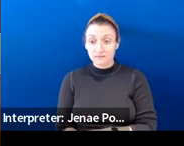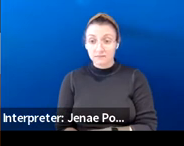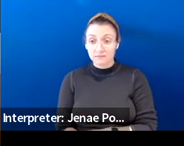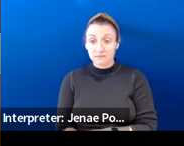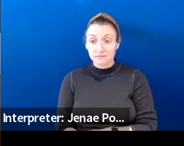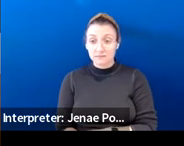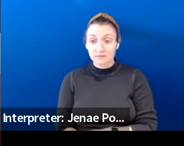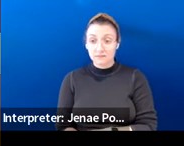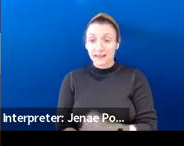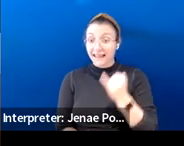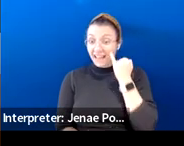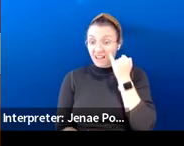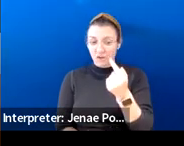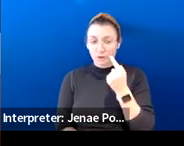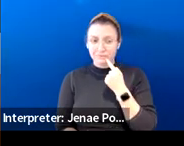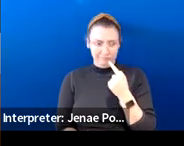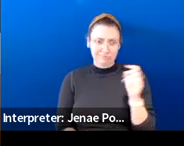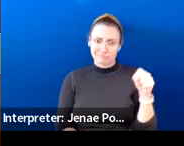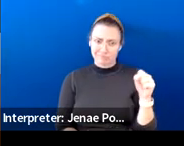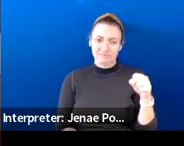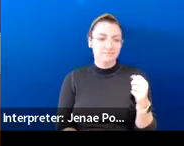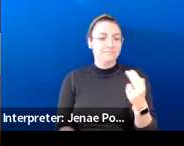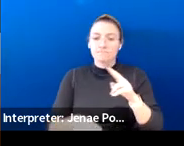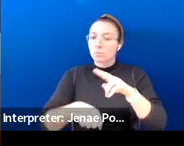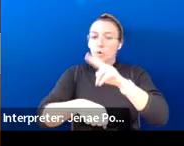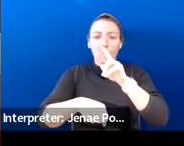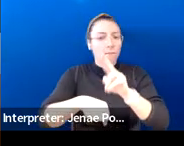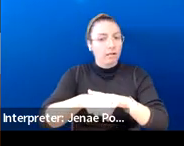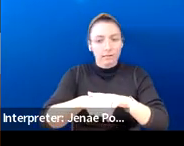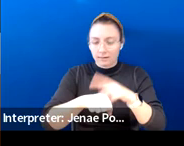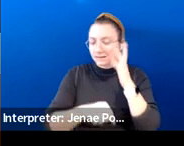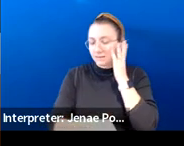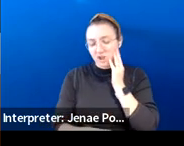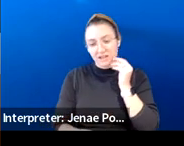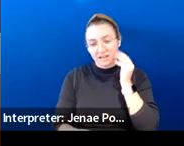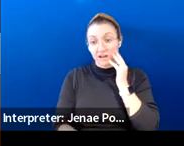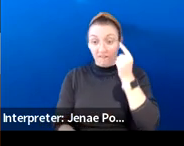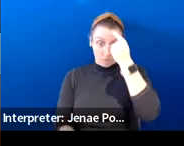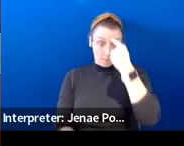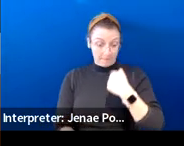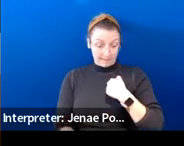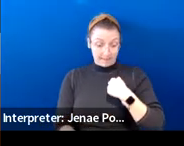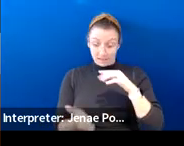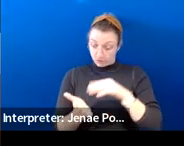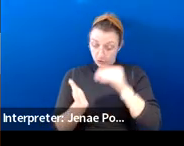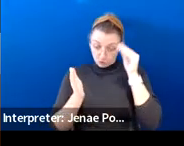if you said yes, that's perfectly normal to experience these things. I know for me and myself as a student, you know, experiencing technical errors